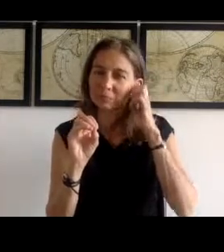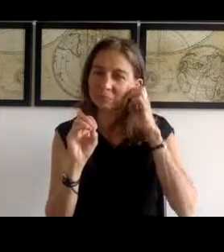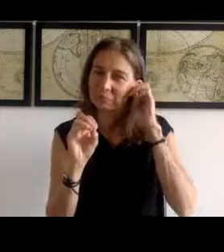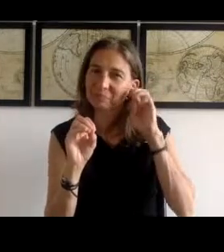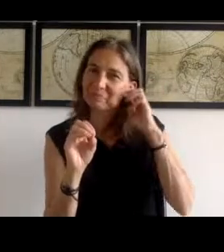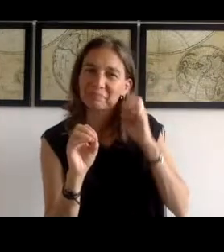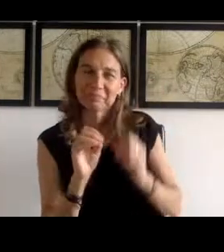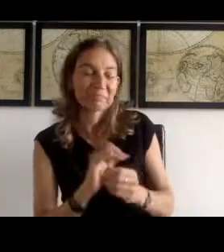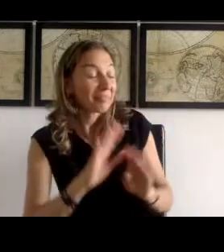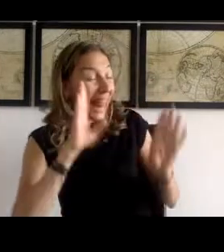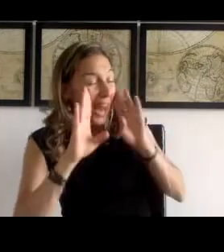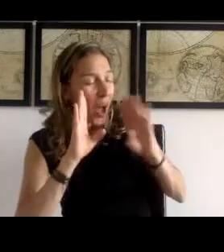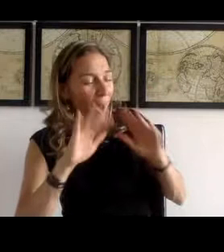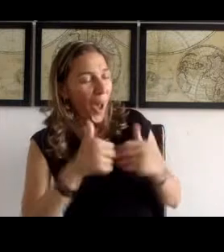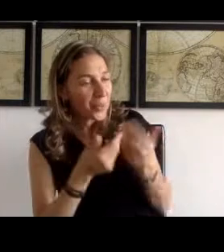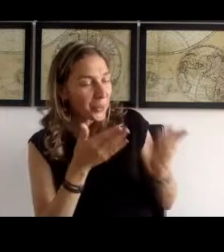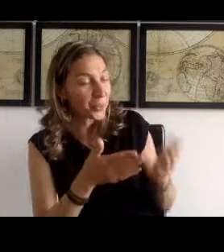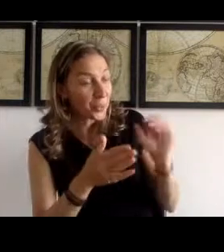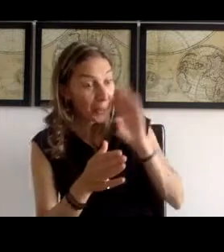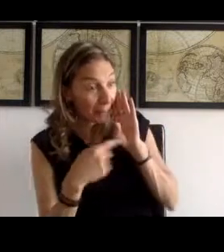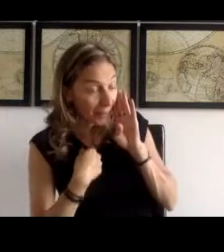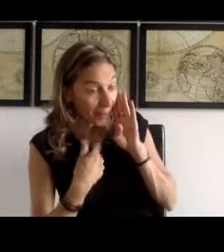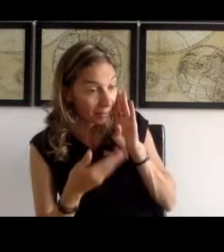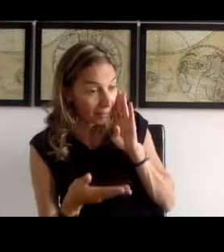so that your experience can be prolonged.